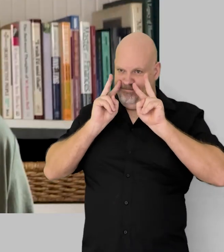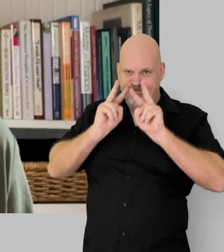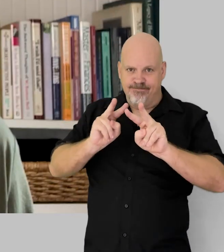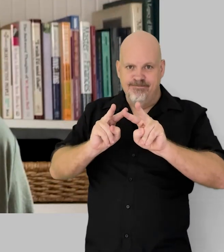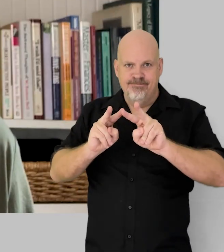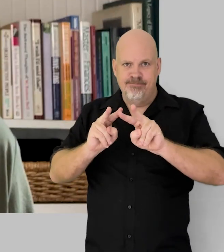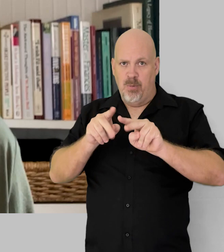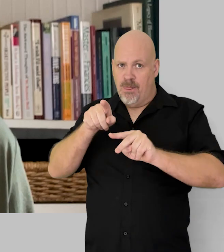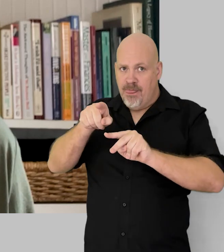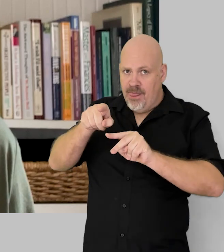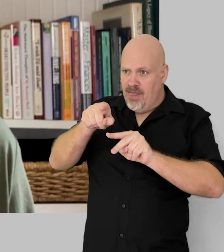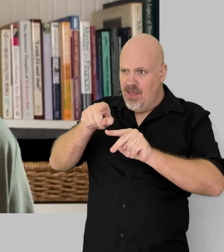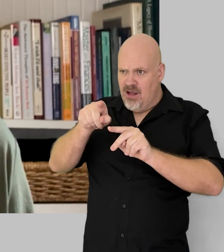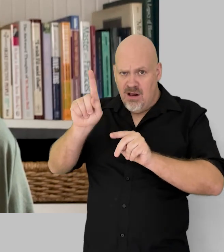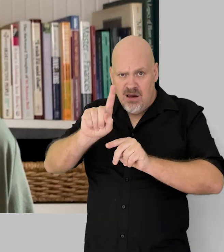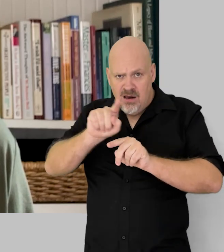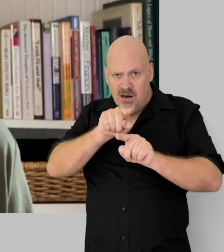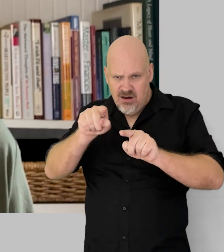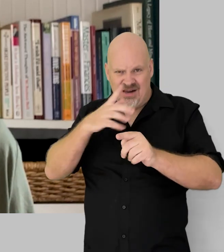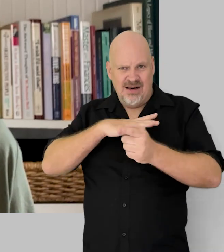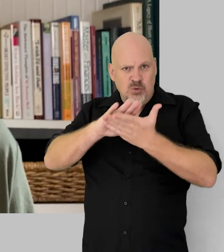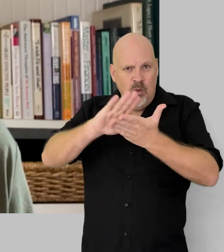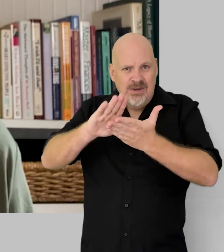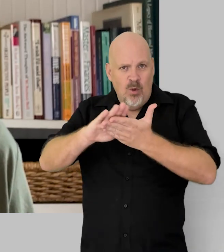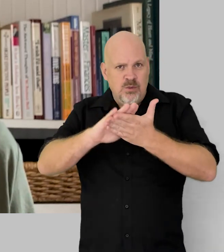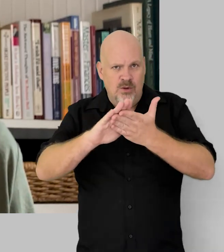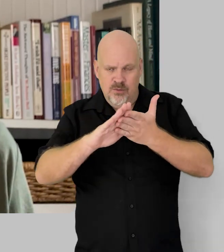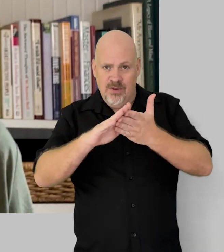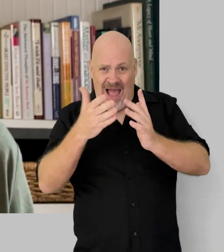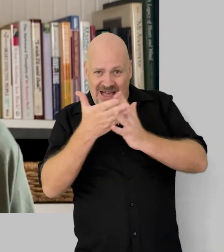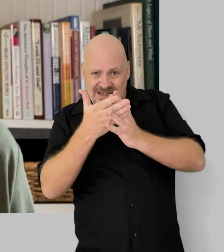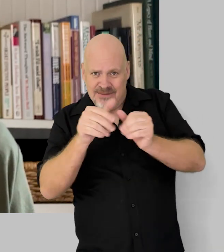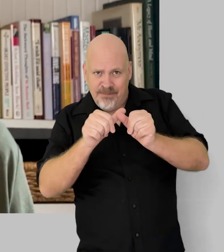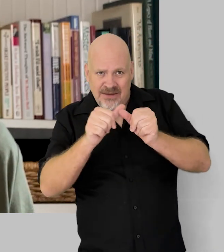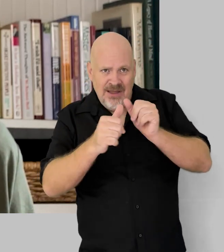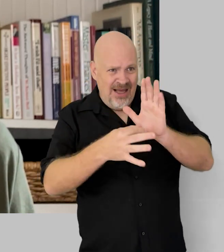People with mental disorders often receive suboptimal health care.